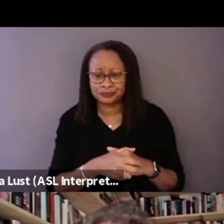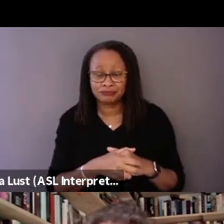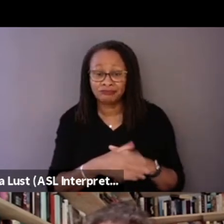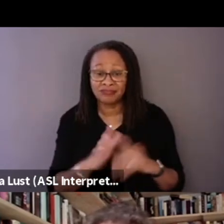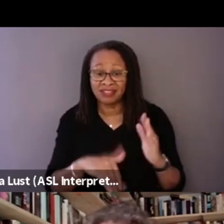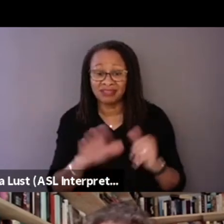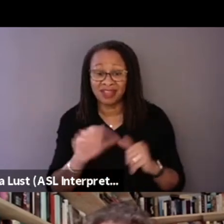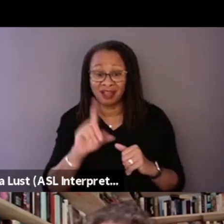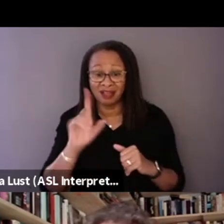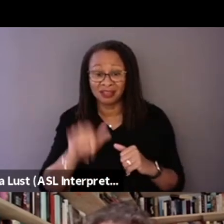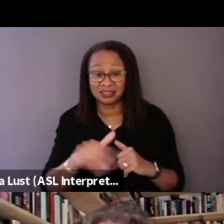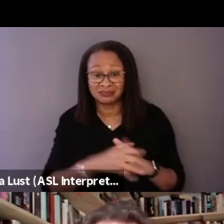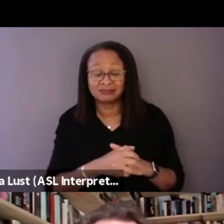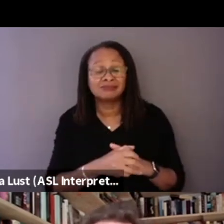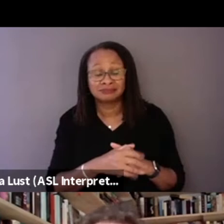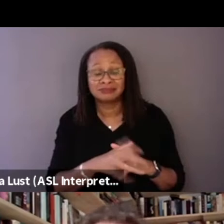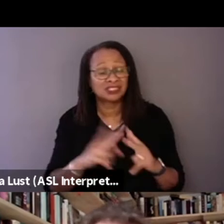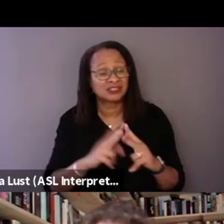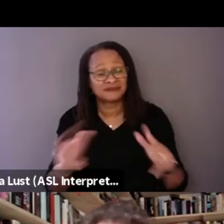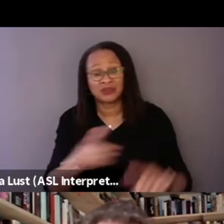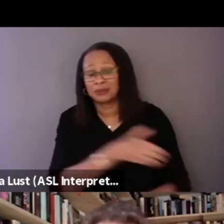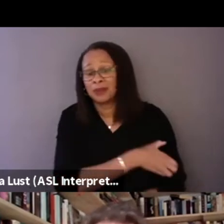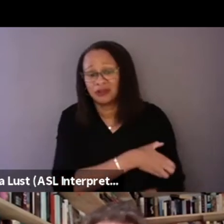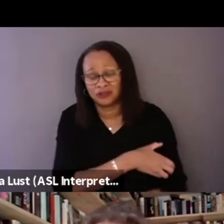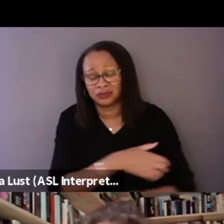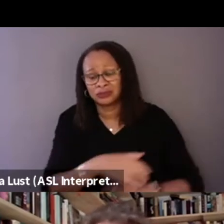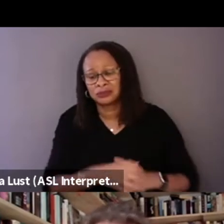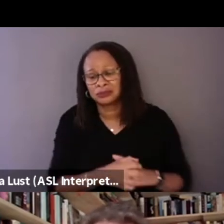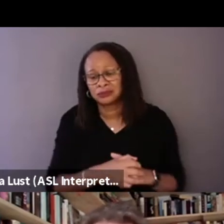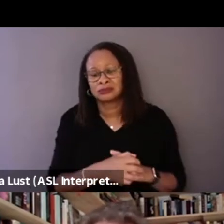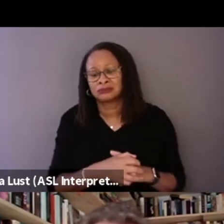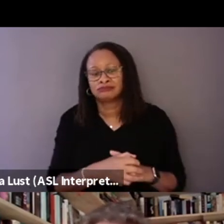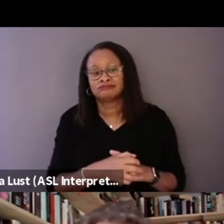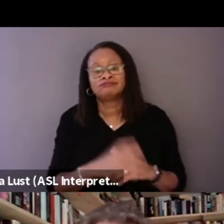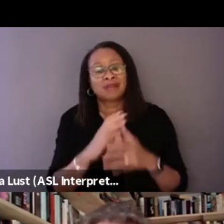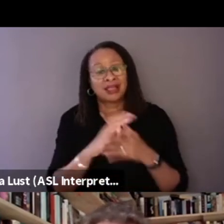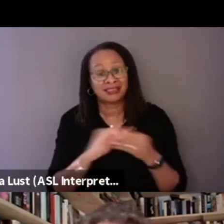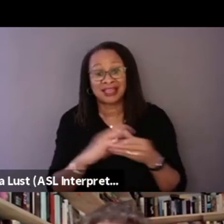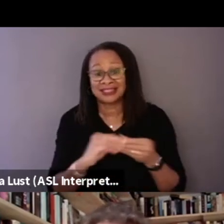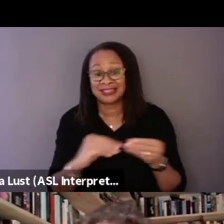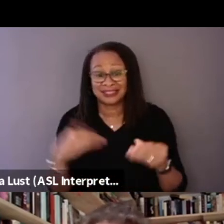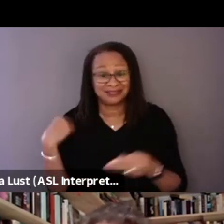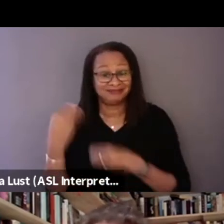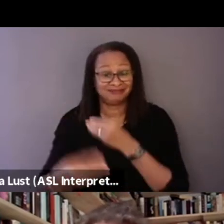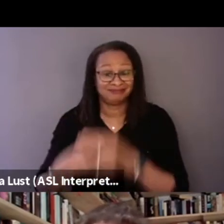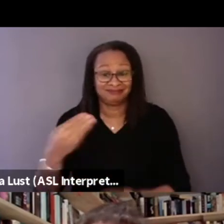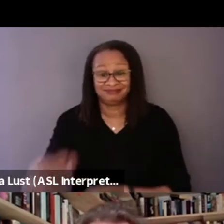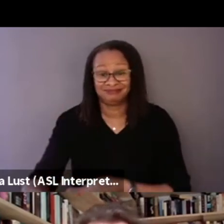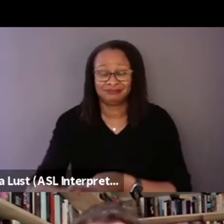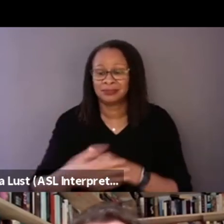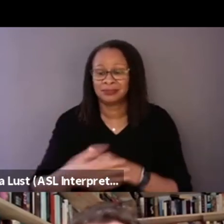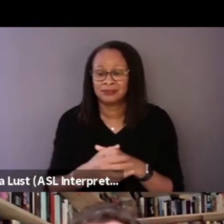And that's a very powerful legacy. It doesn't mean, you know,